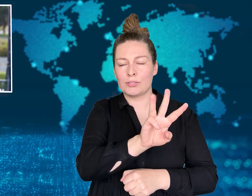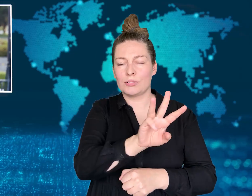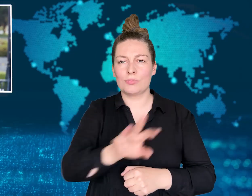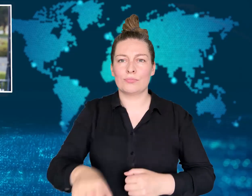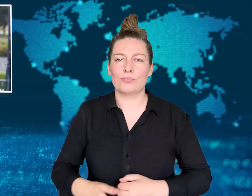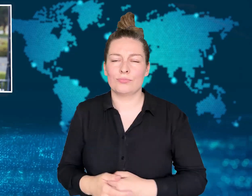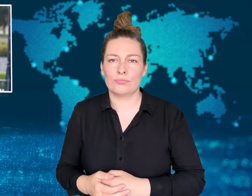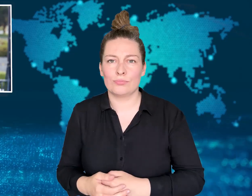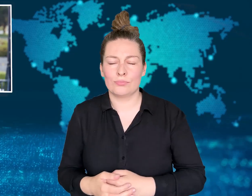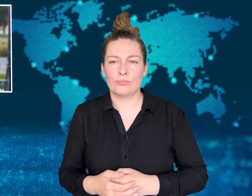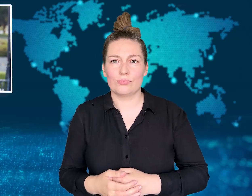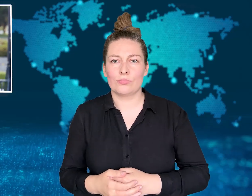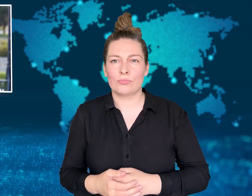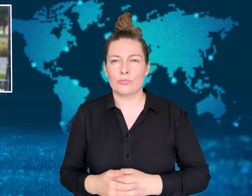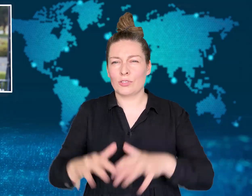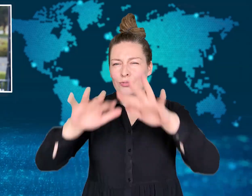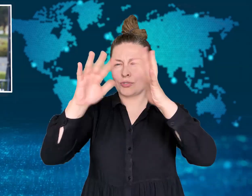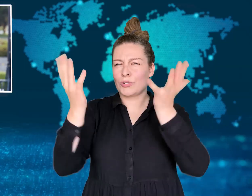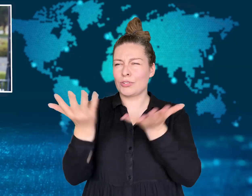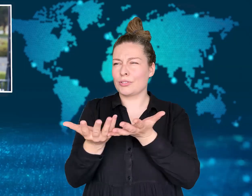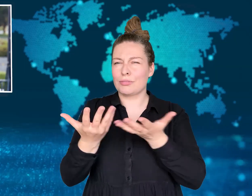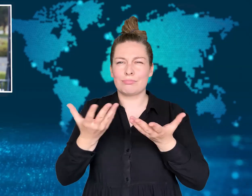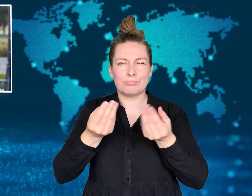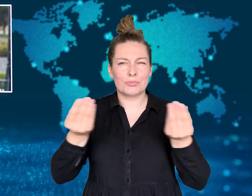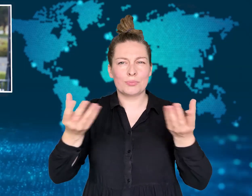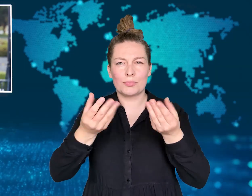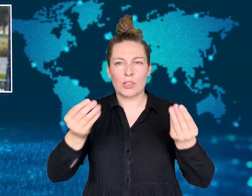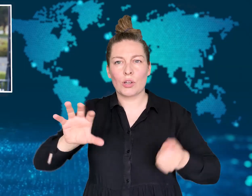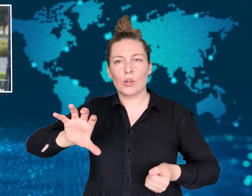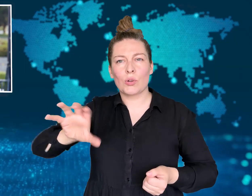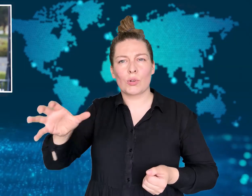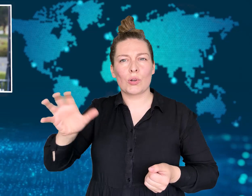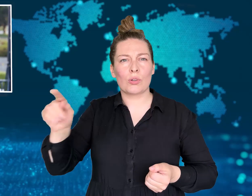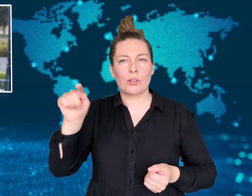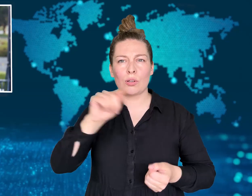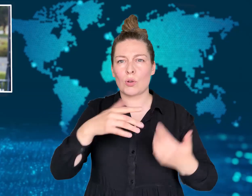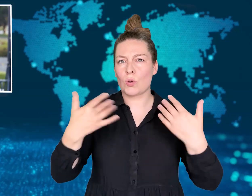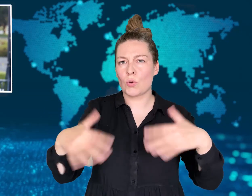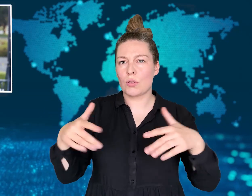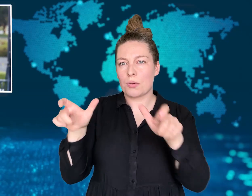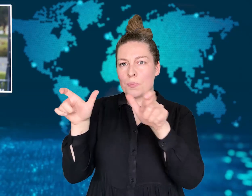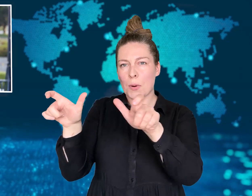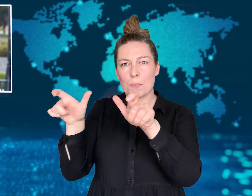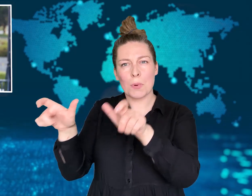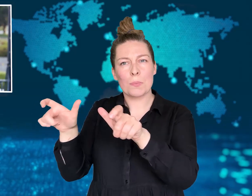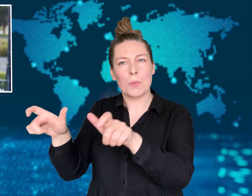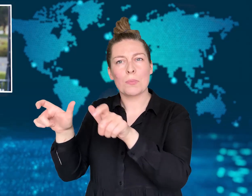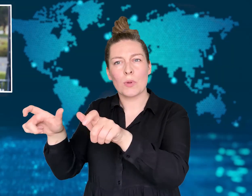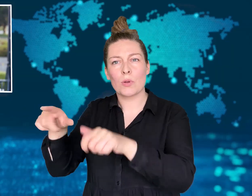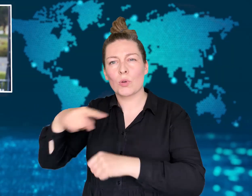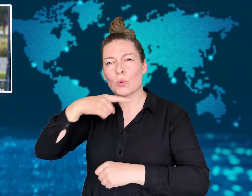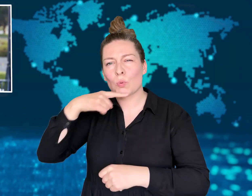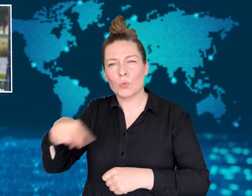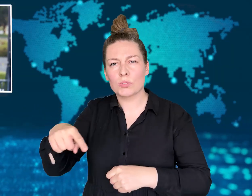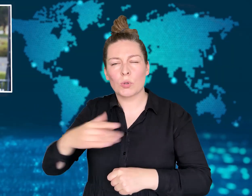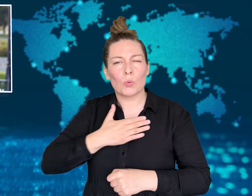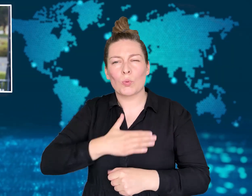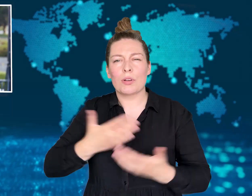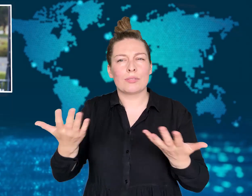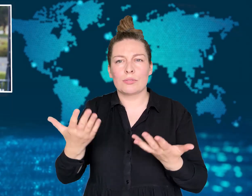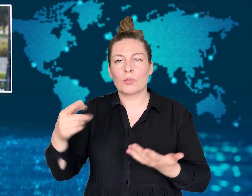would be a "colossal risk" to the West.